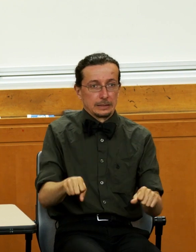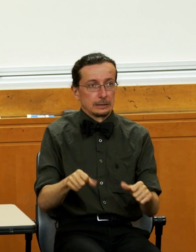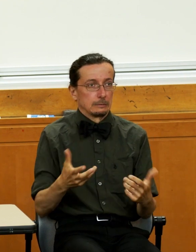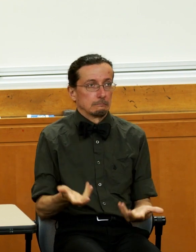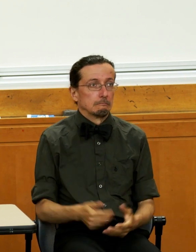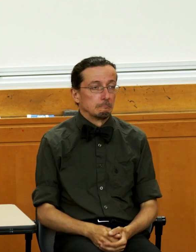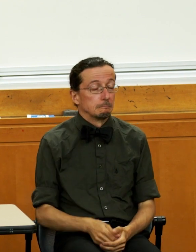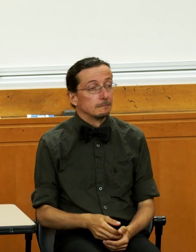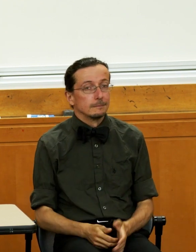All right. Thank you. Yeah.